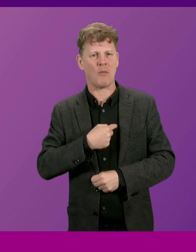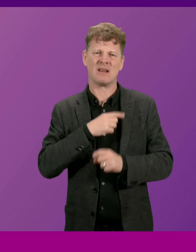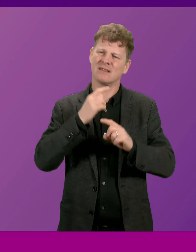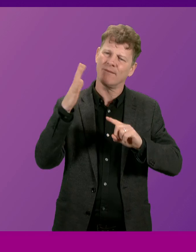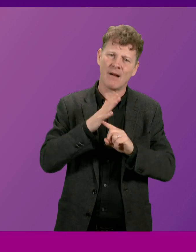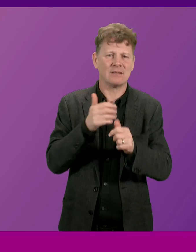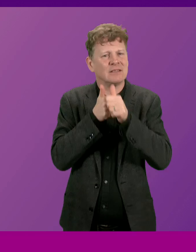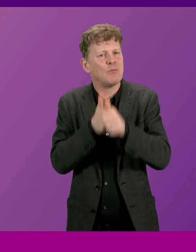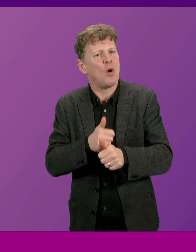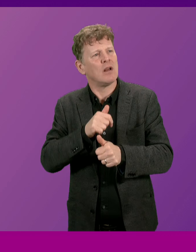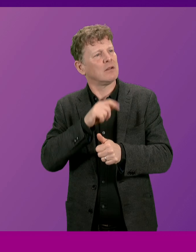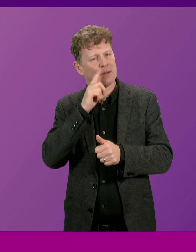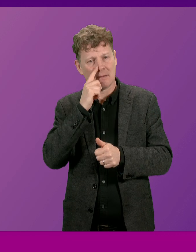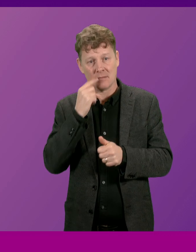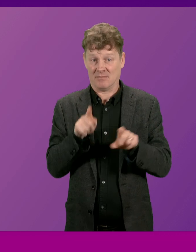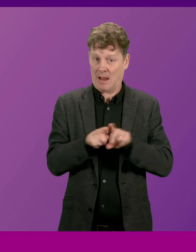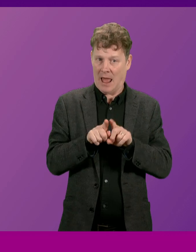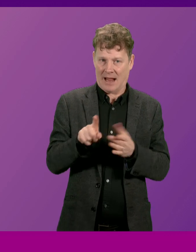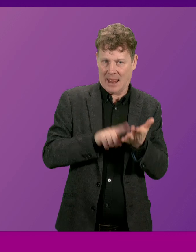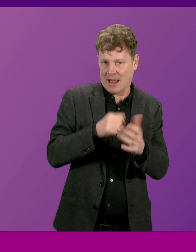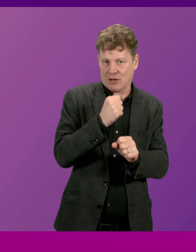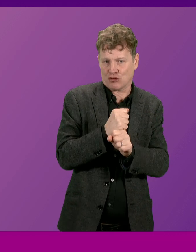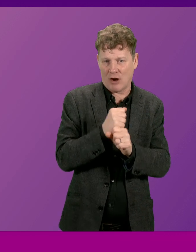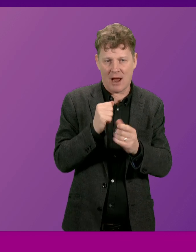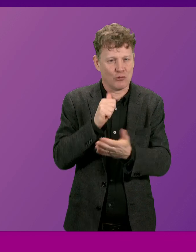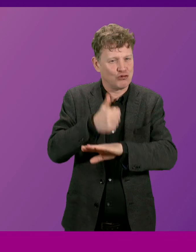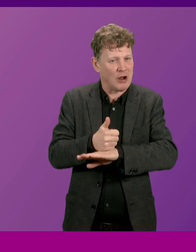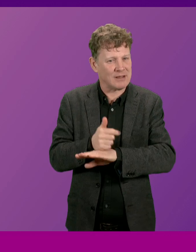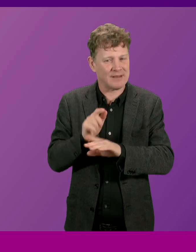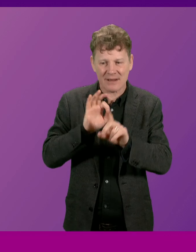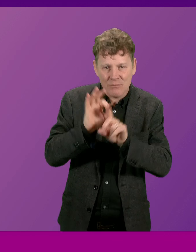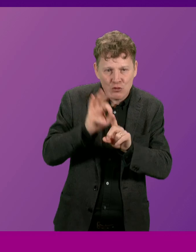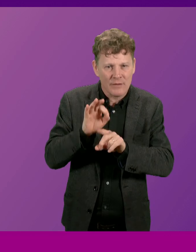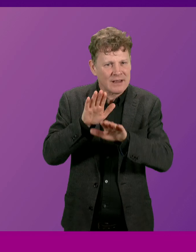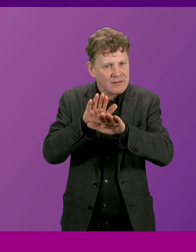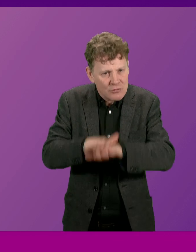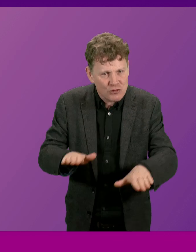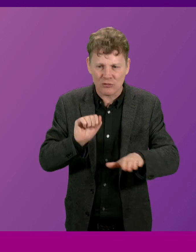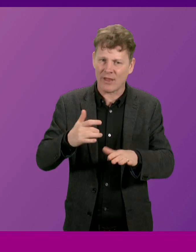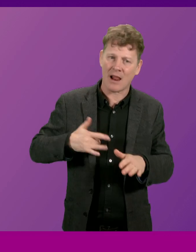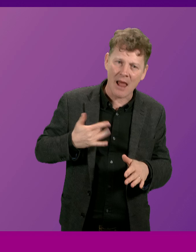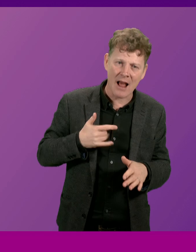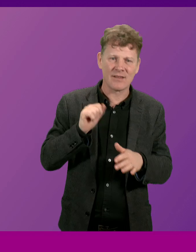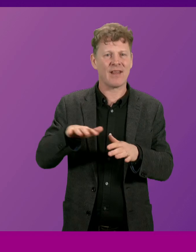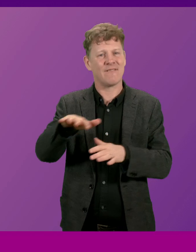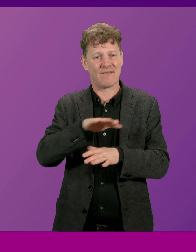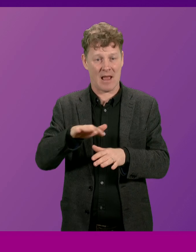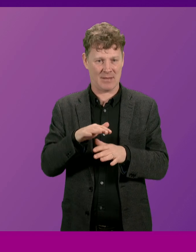sector organisations such as the Lilias Graham Trust is at risk of disappearing altogether,